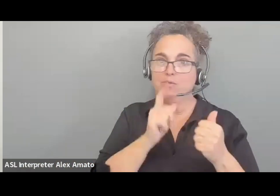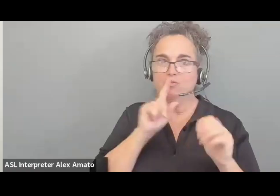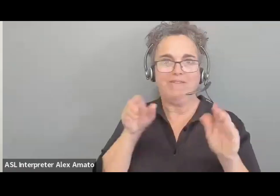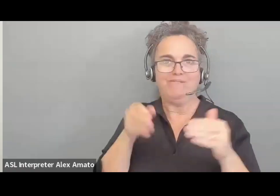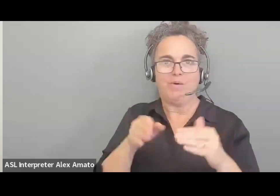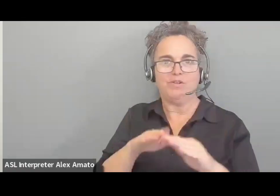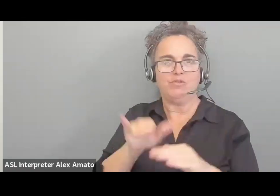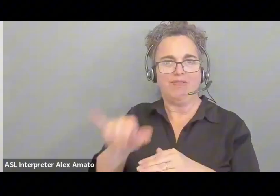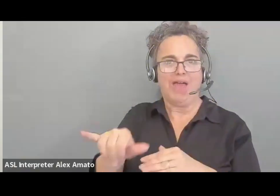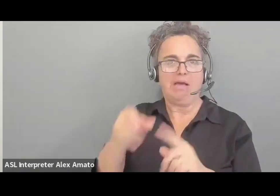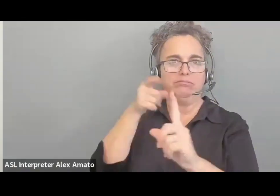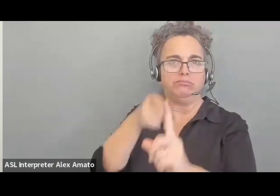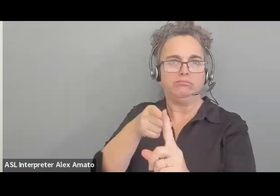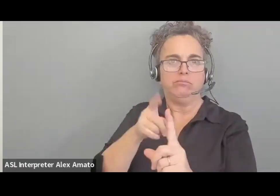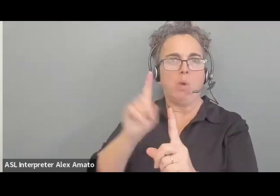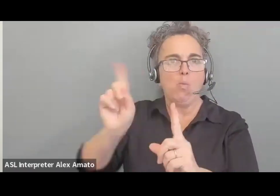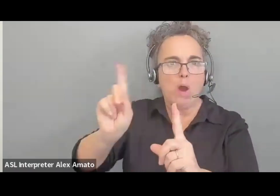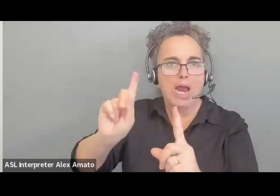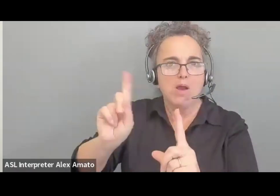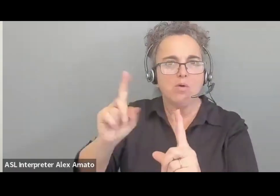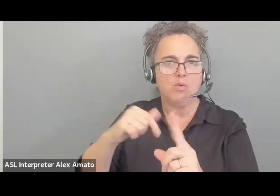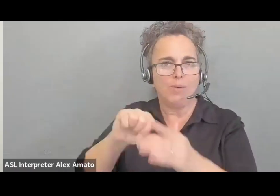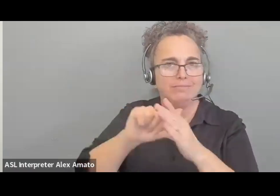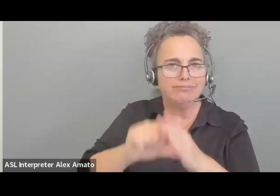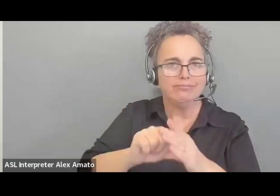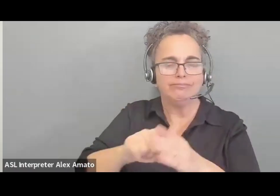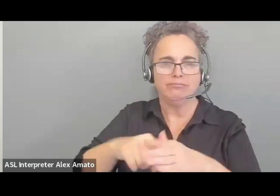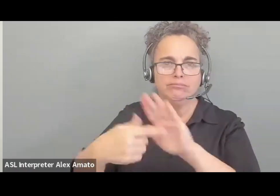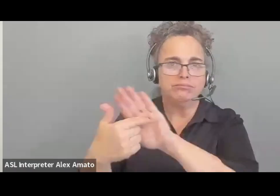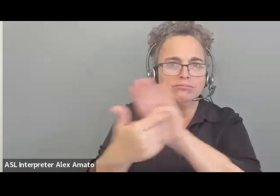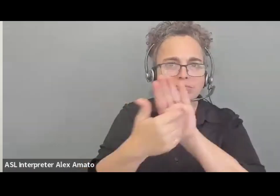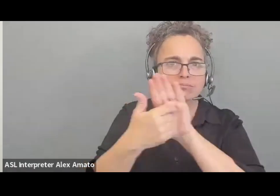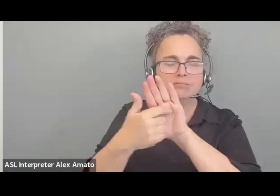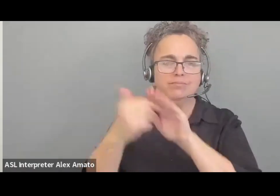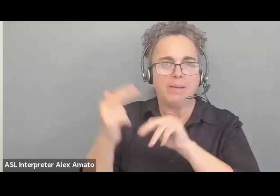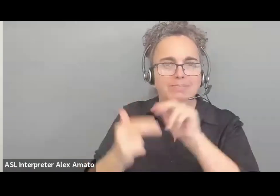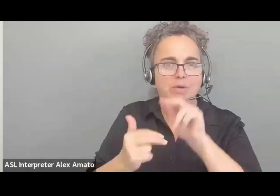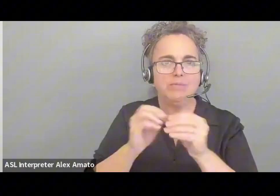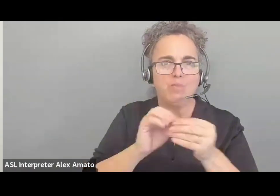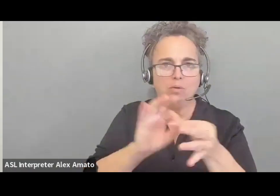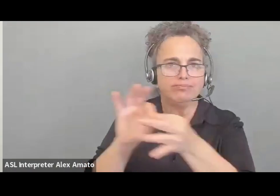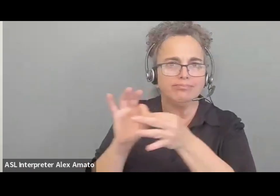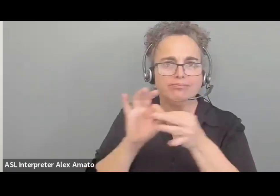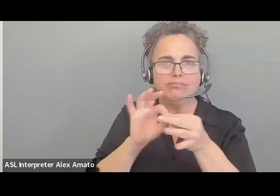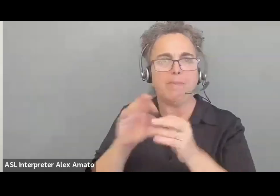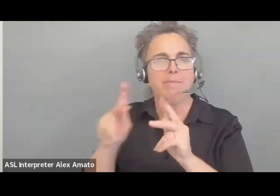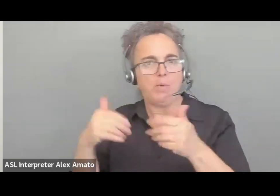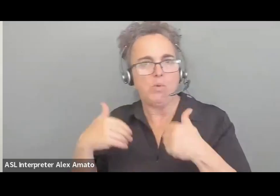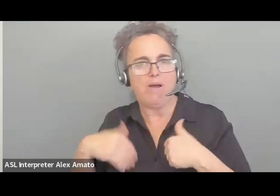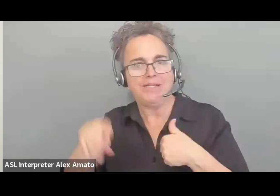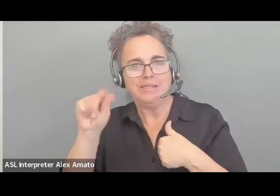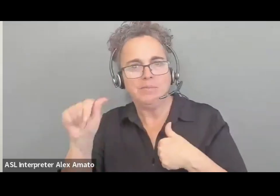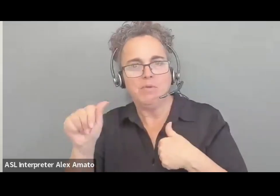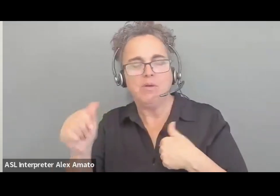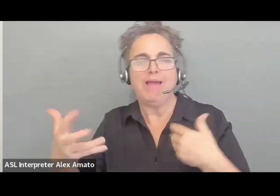where can we be highlighting and focusing and building that pipeline of players with disabilities and a community of people